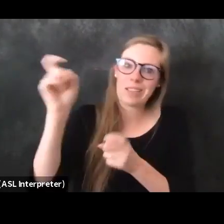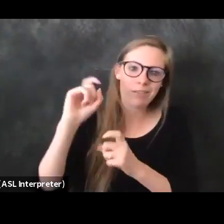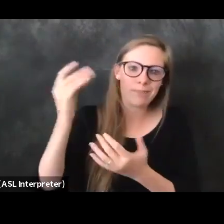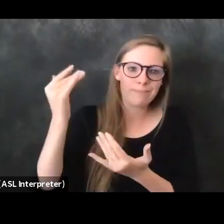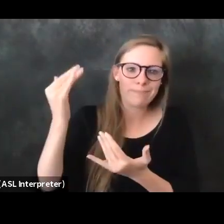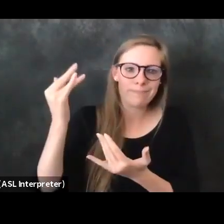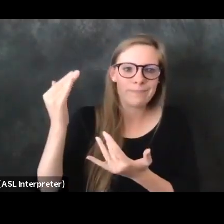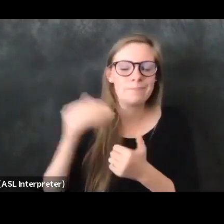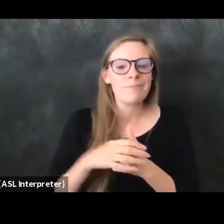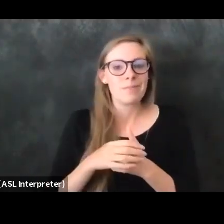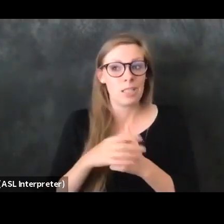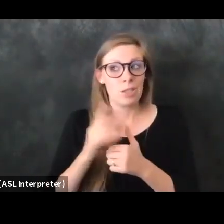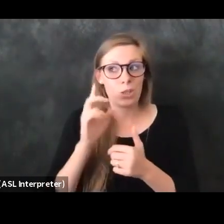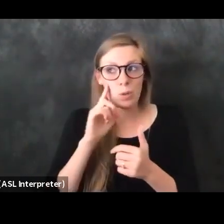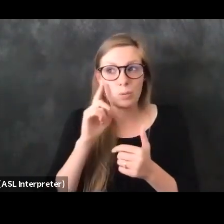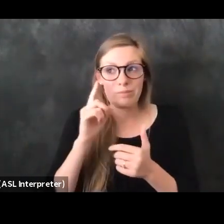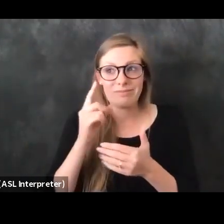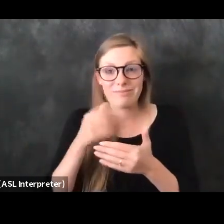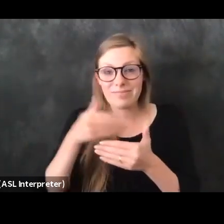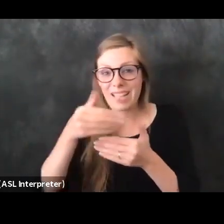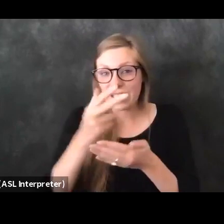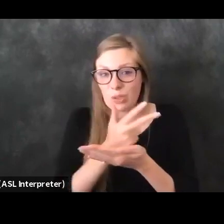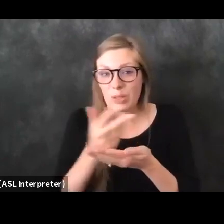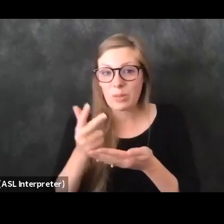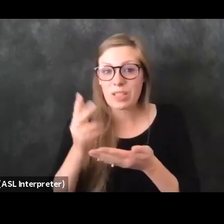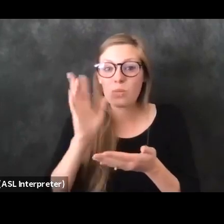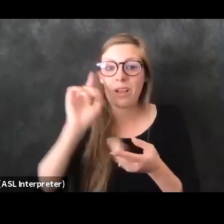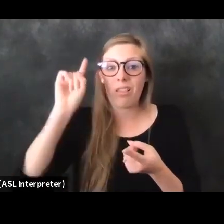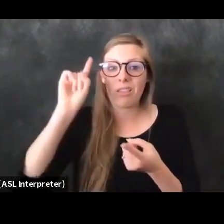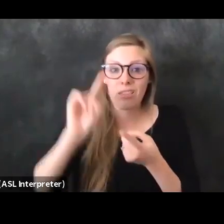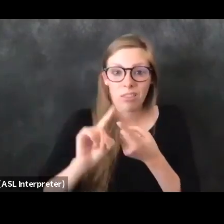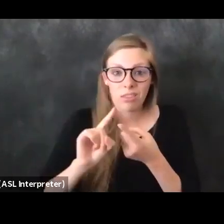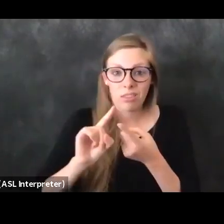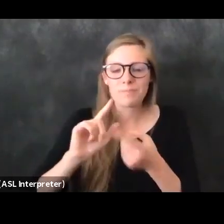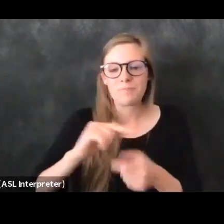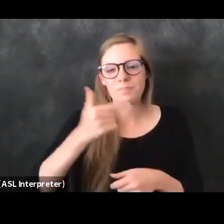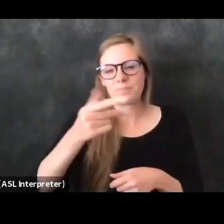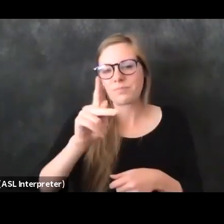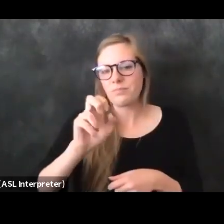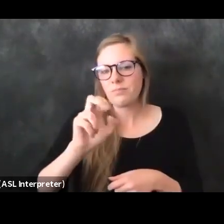projected to decrease over the next three weeks. I'll let Ken Taseff, are vaccines mission